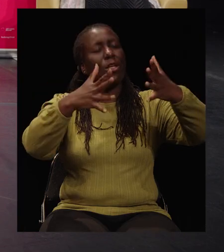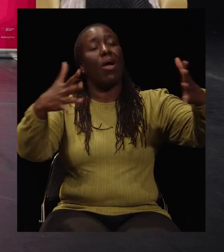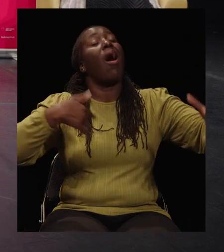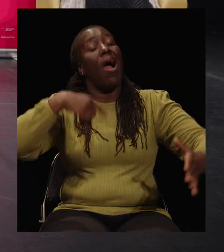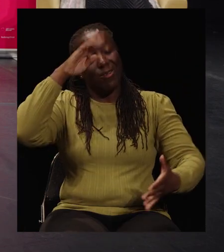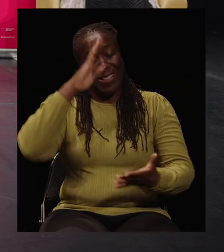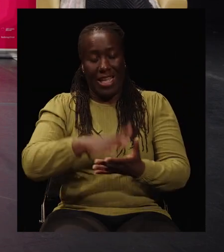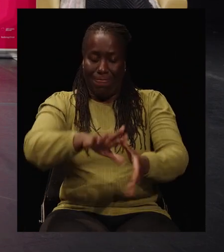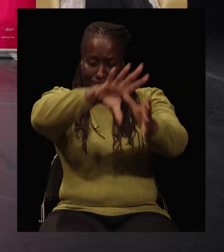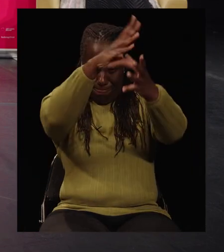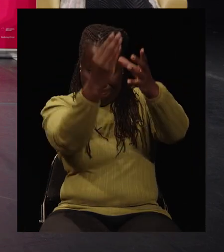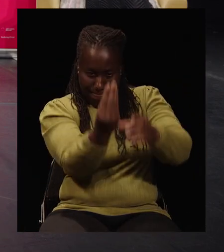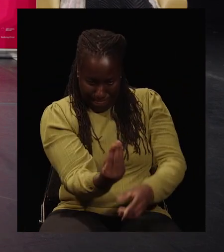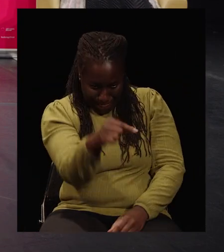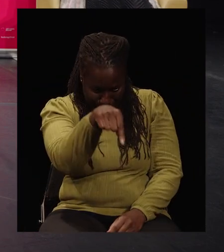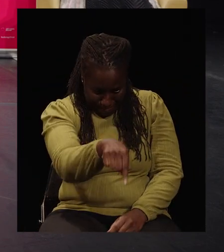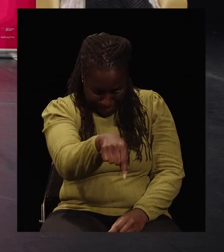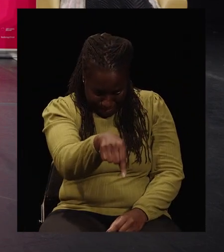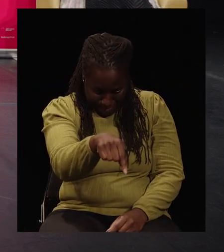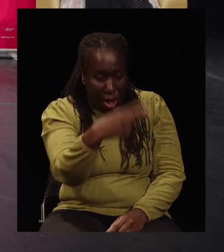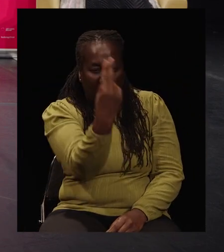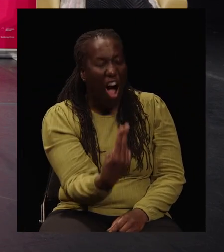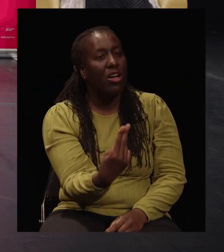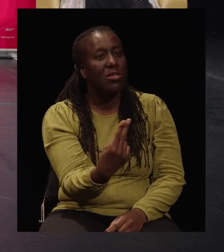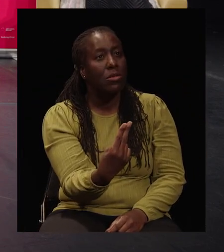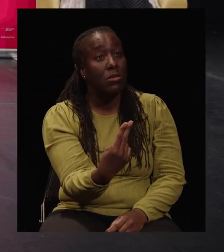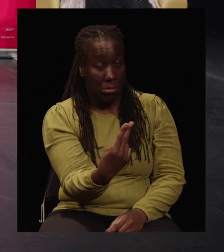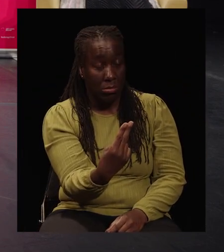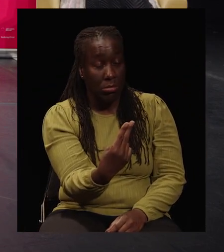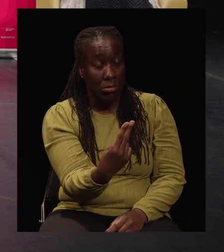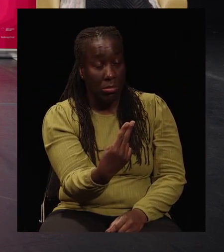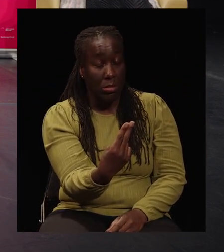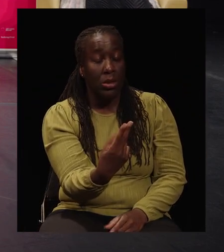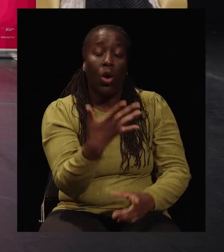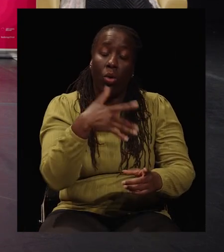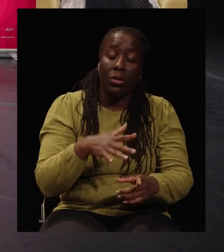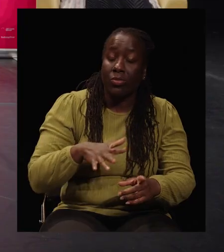catalyst for social change. And so I don't think that it's very surprising